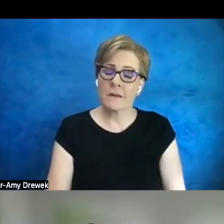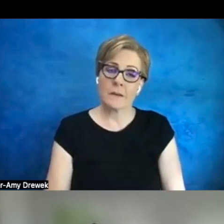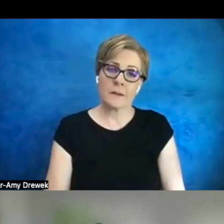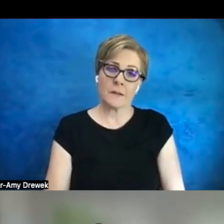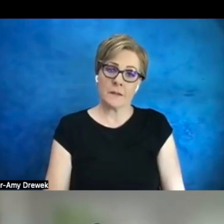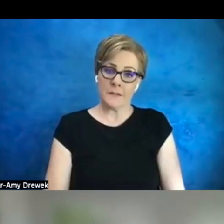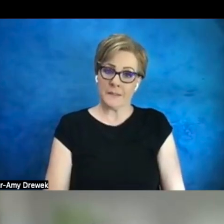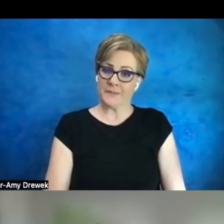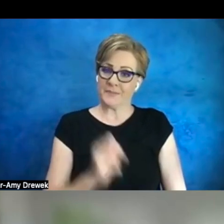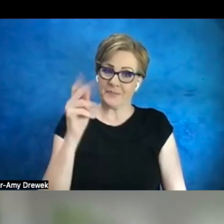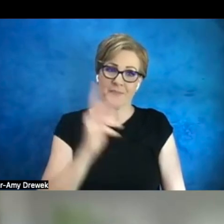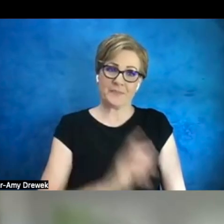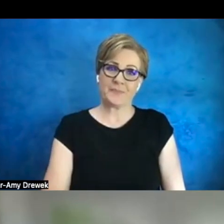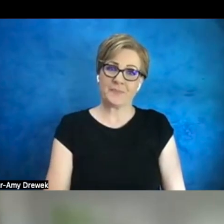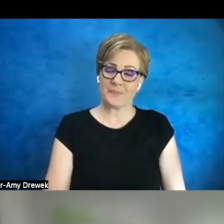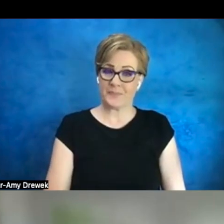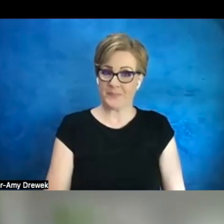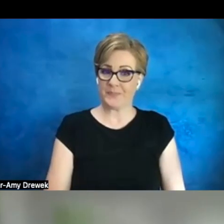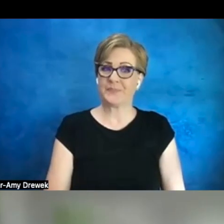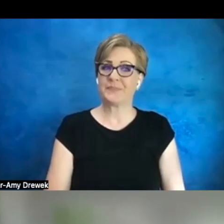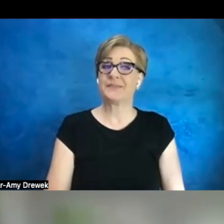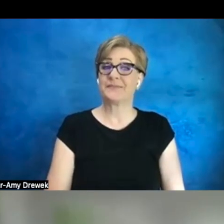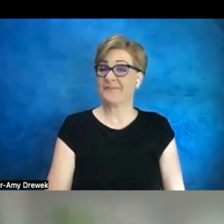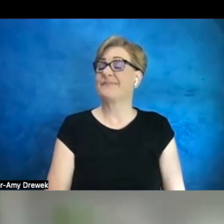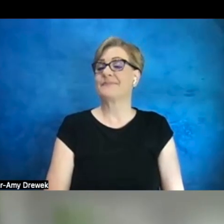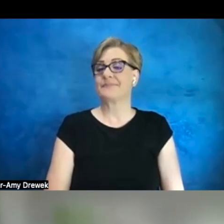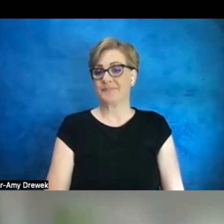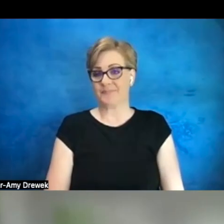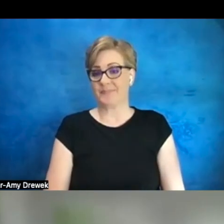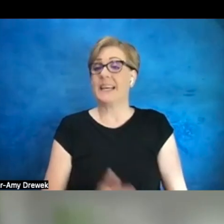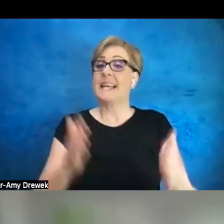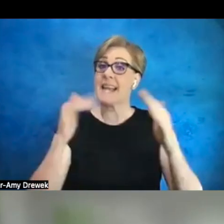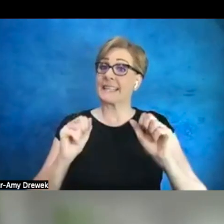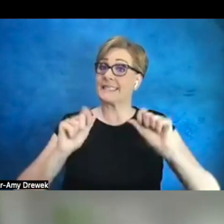Okay. Our next slide says "Group Brainstorm",